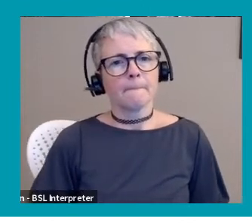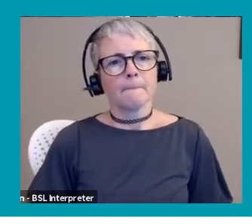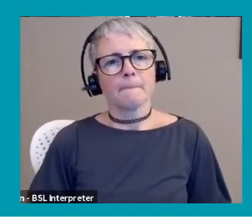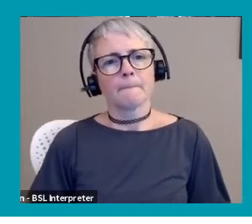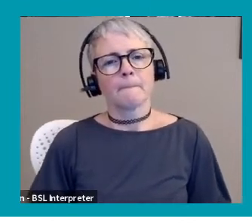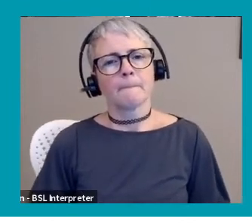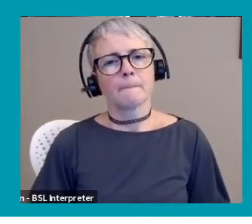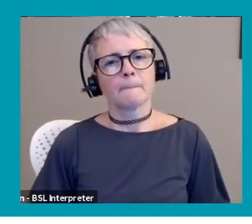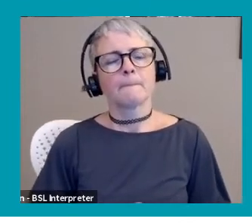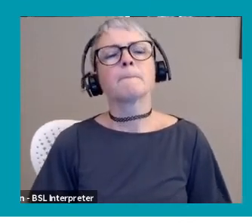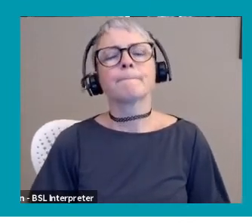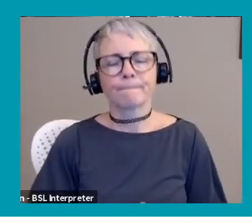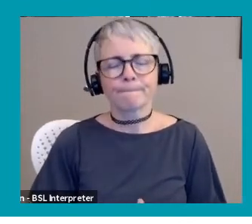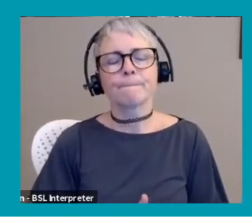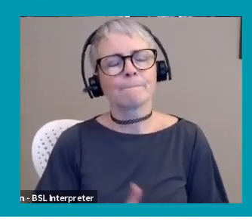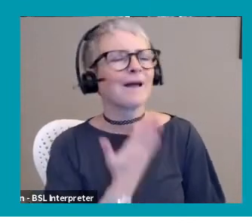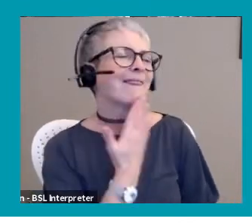Tammy thank you very much for that.